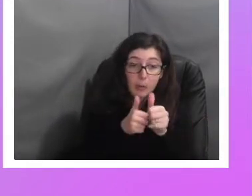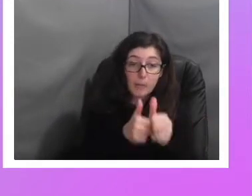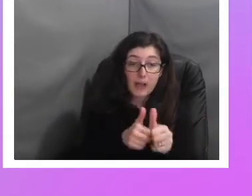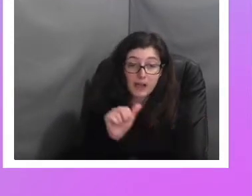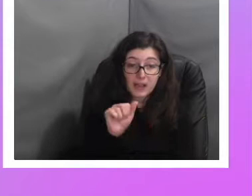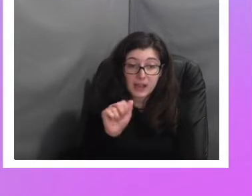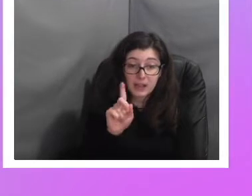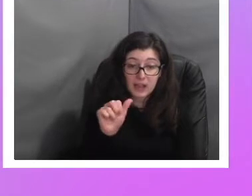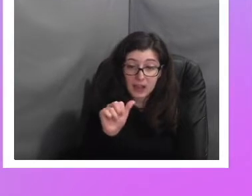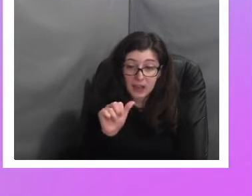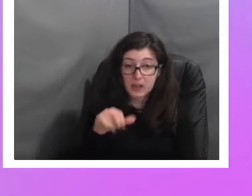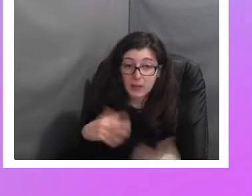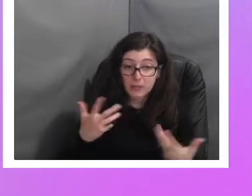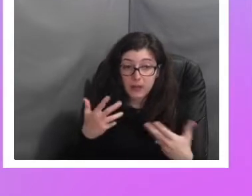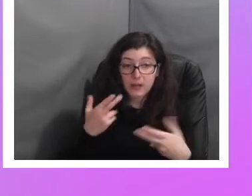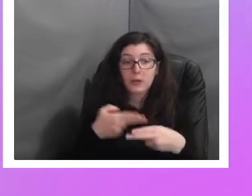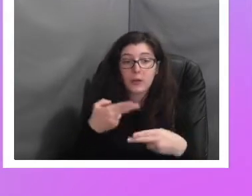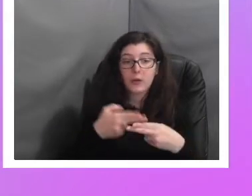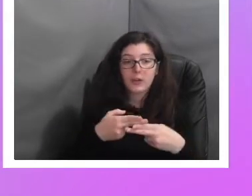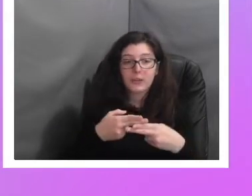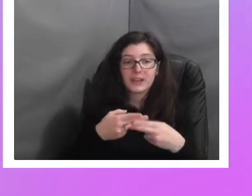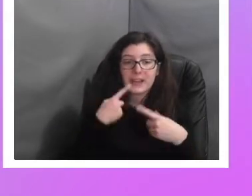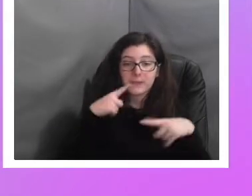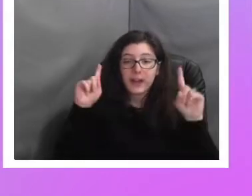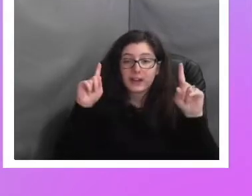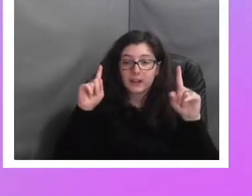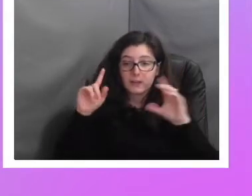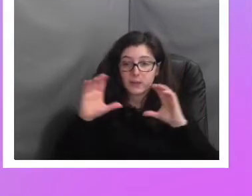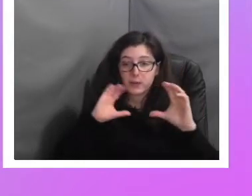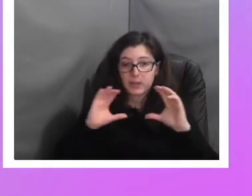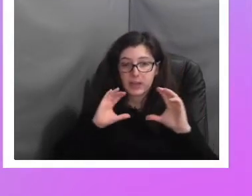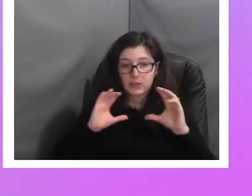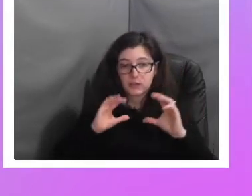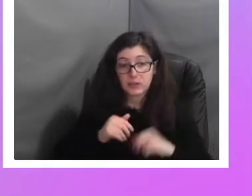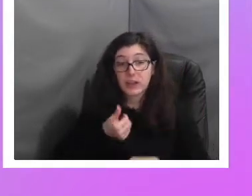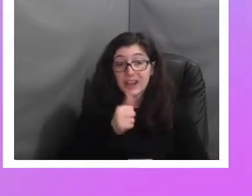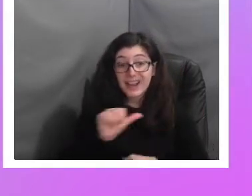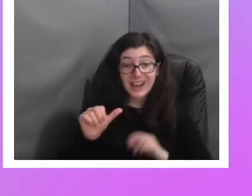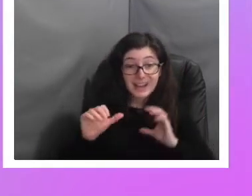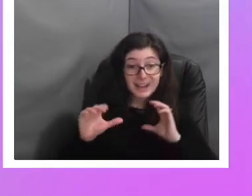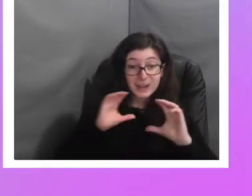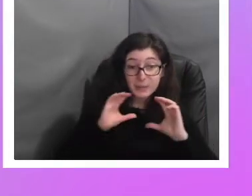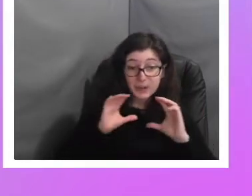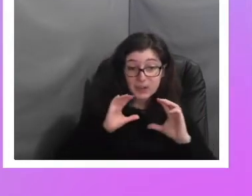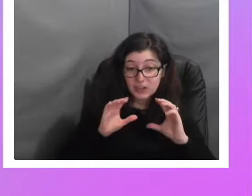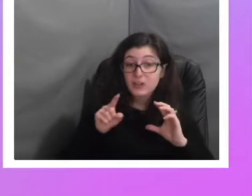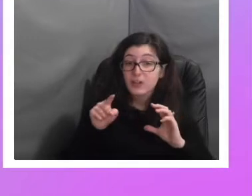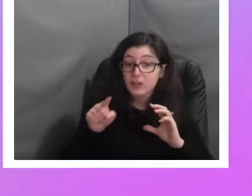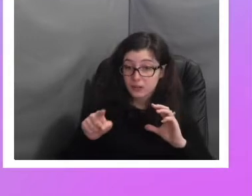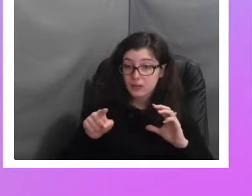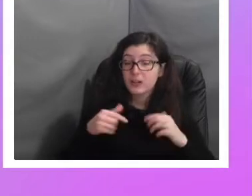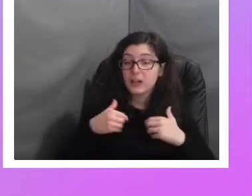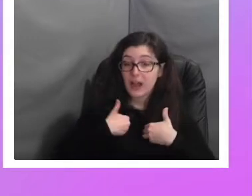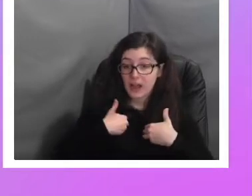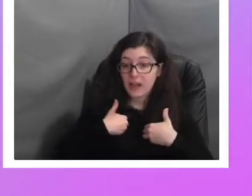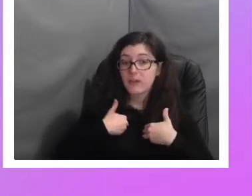is called effective communication. Any communication that the entity makes with people without disabilities,